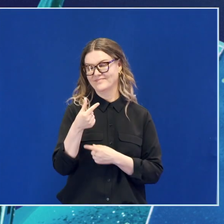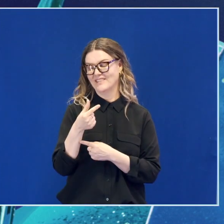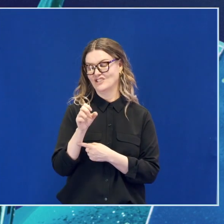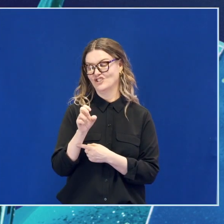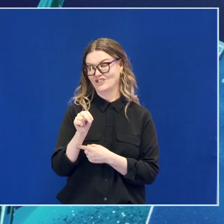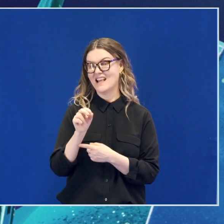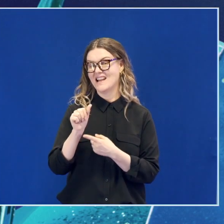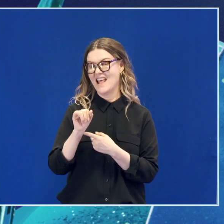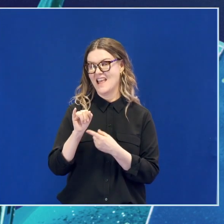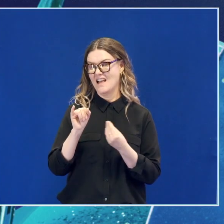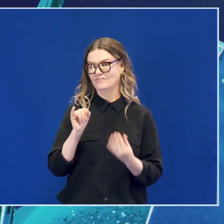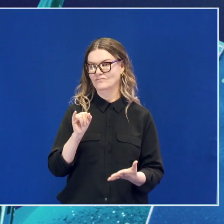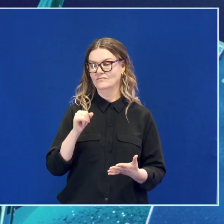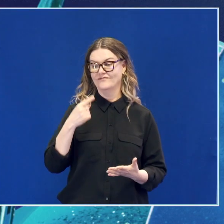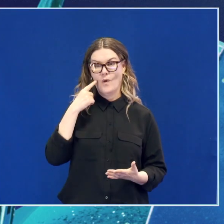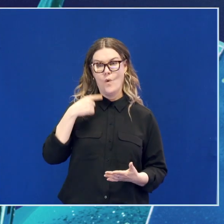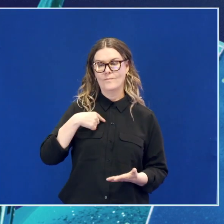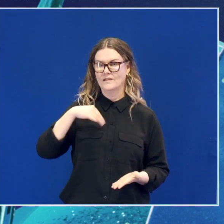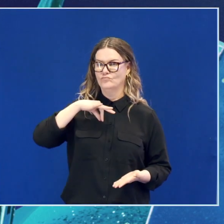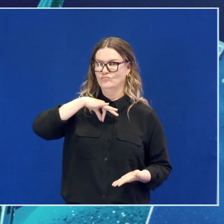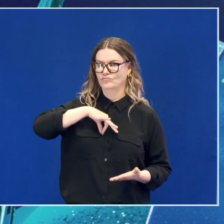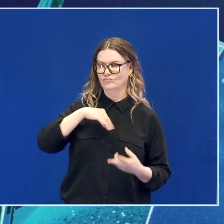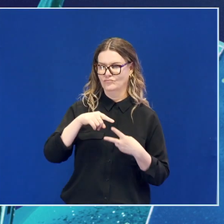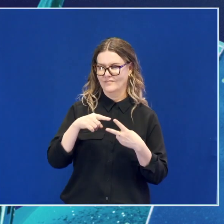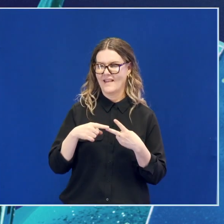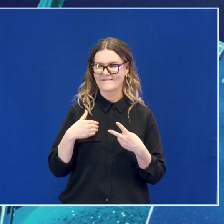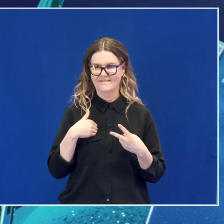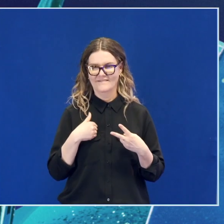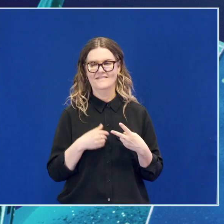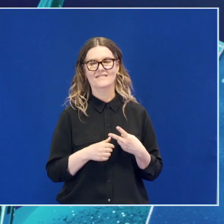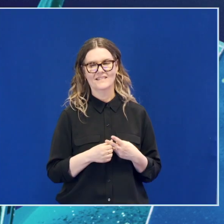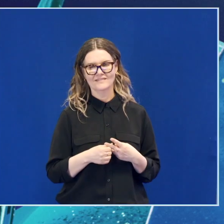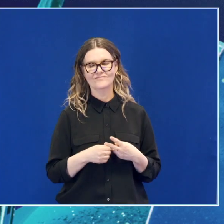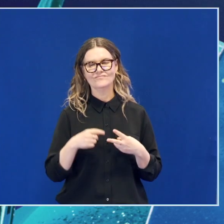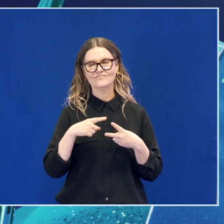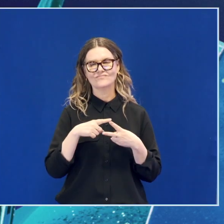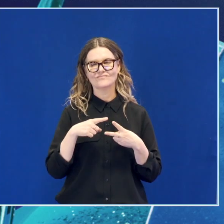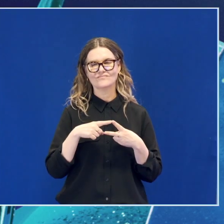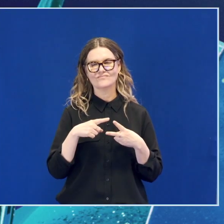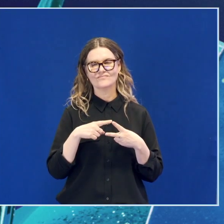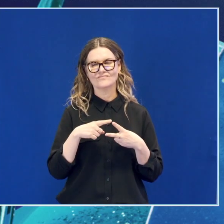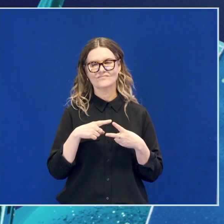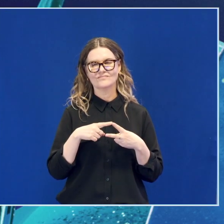Number one, it's the overload that can happen from too much communication.